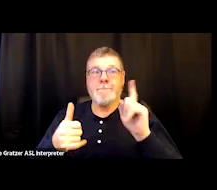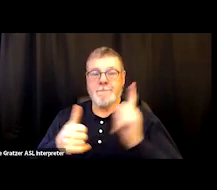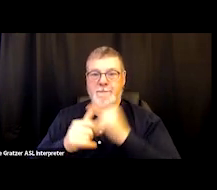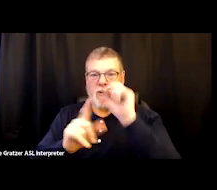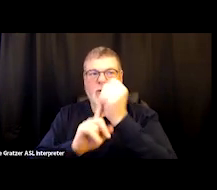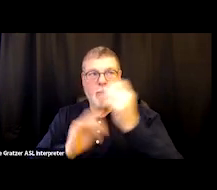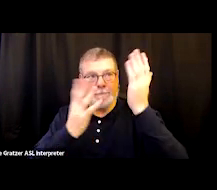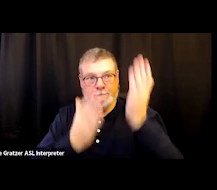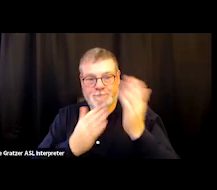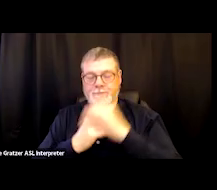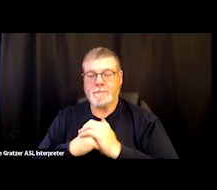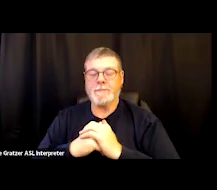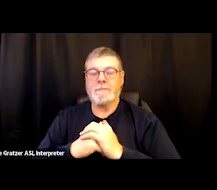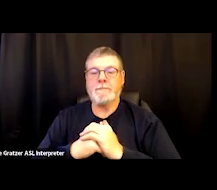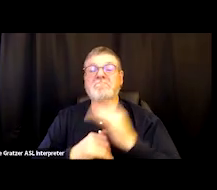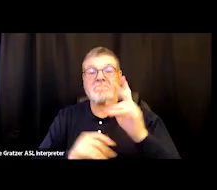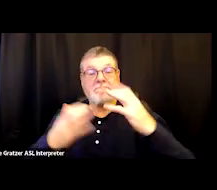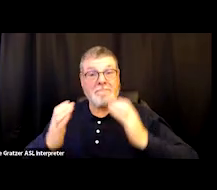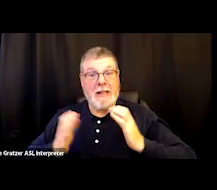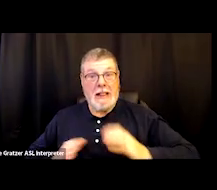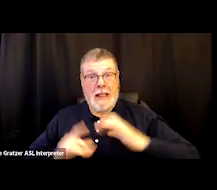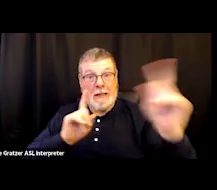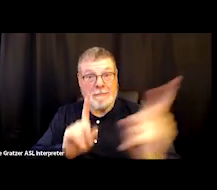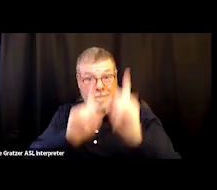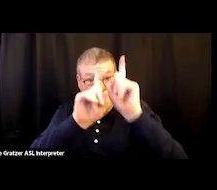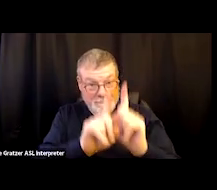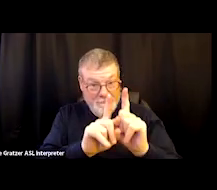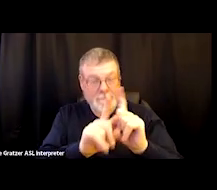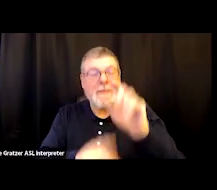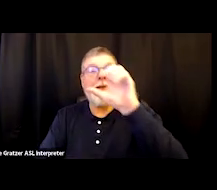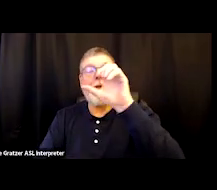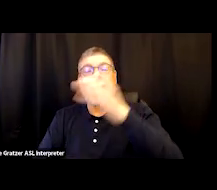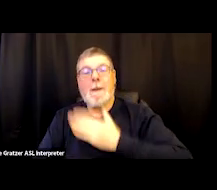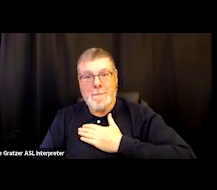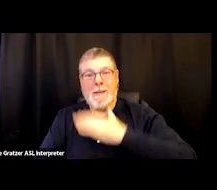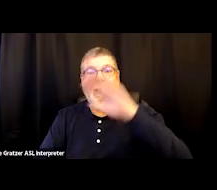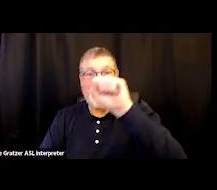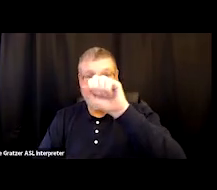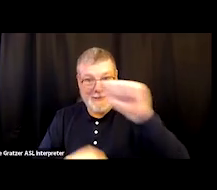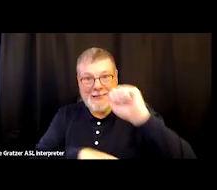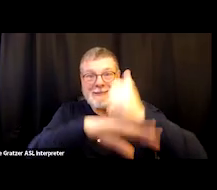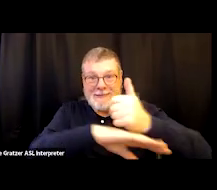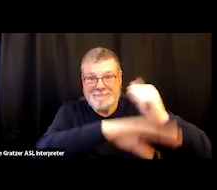So say you helped your client to set up their my Social Security account and now you're getting ready to